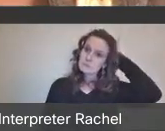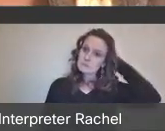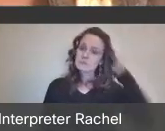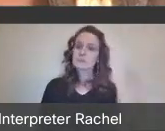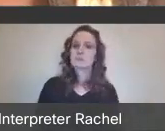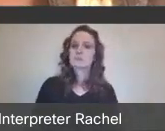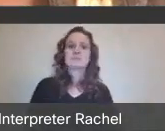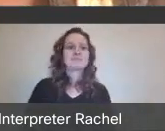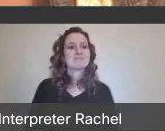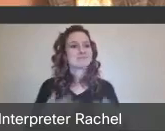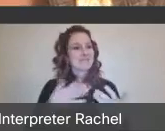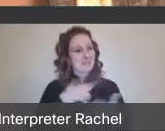[Reporter] And that's my three questions. Thank you.